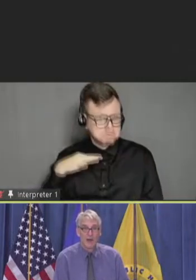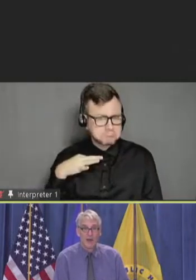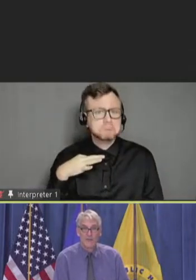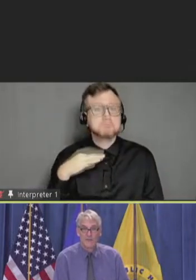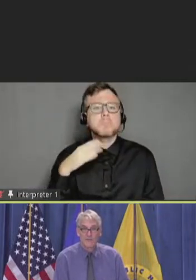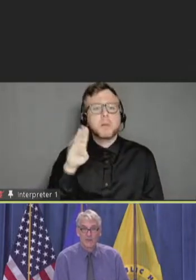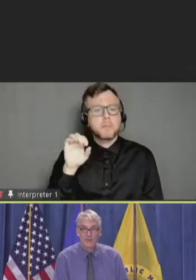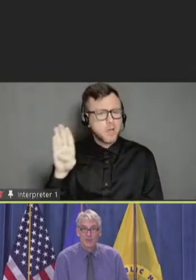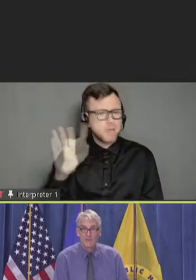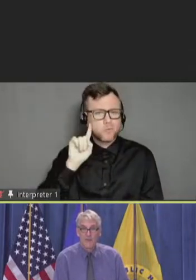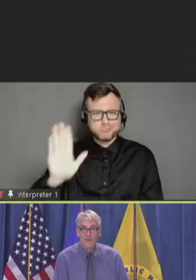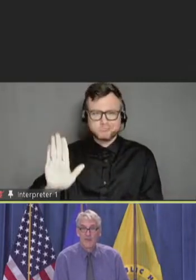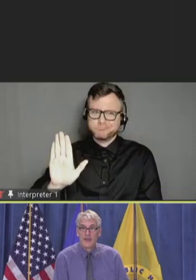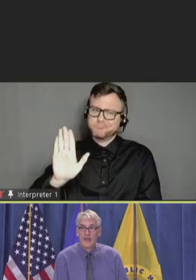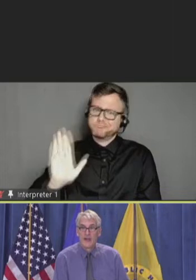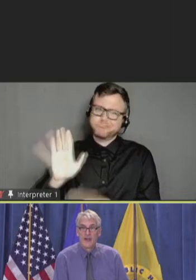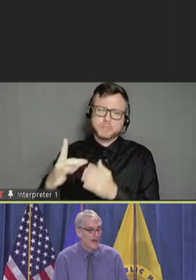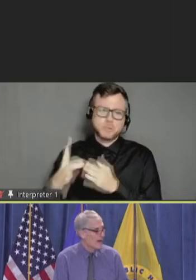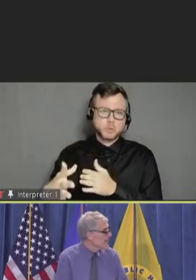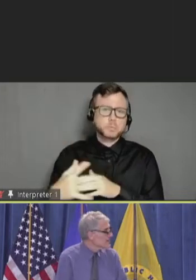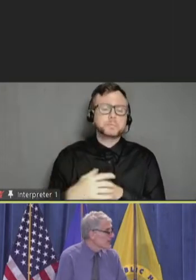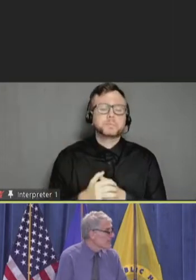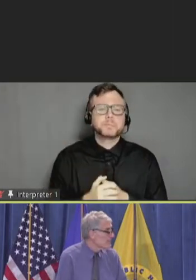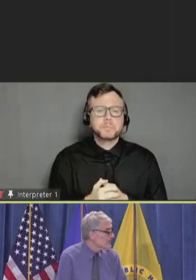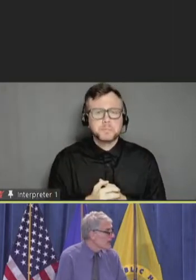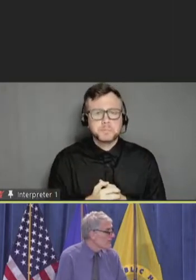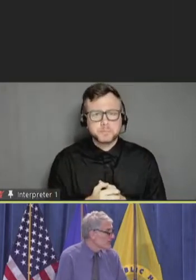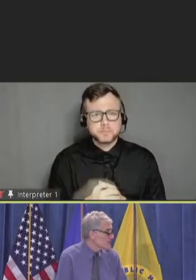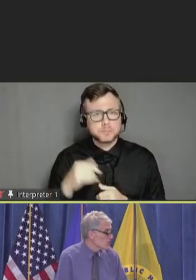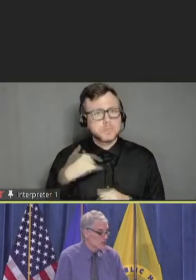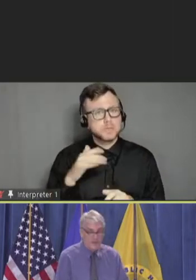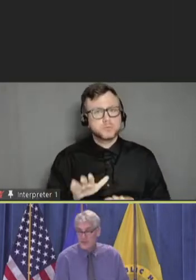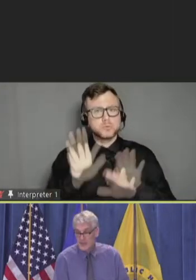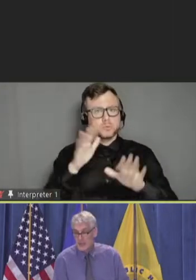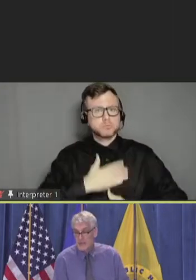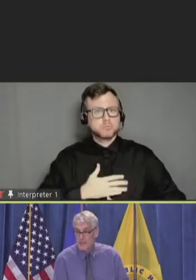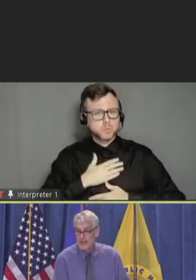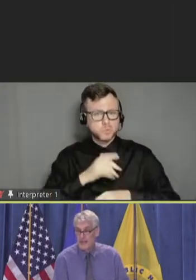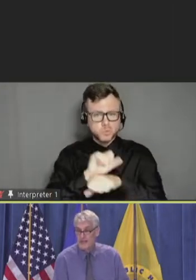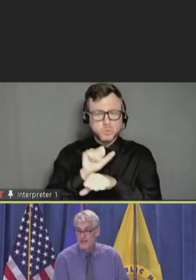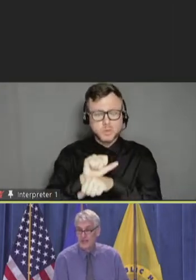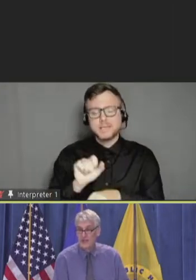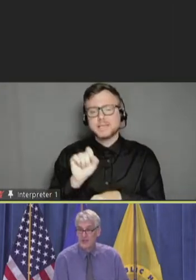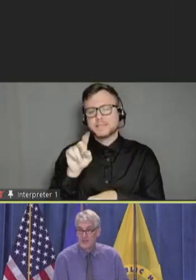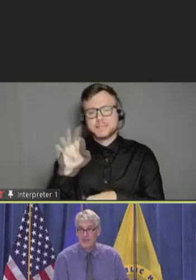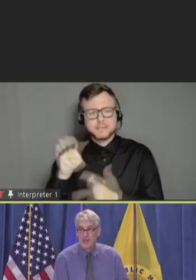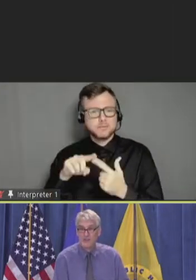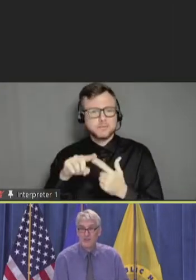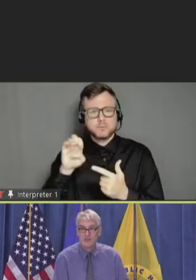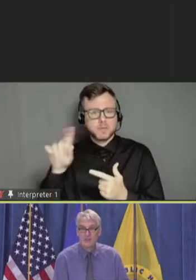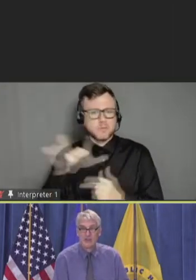for his leadership. It's been a great pleasure working with Steve, Rebecca, and the other committee members.